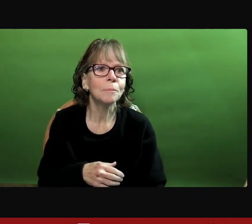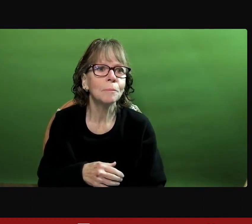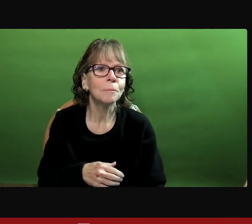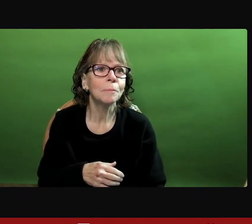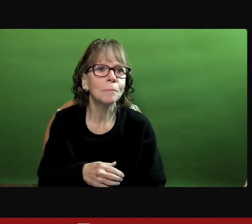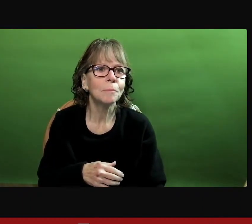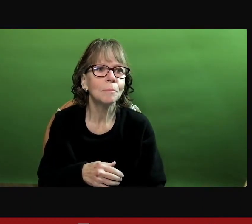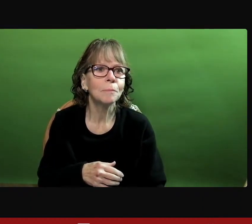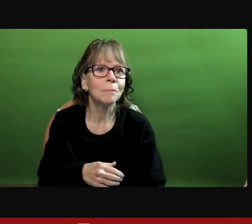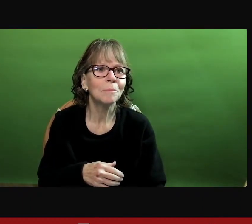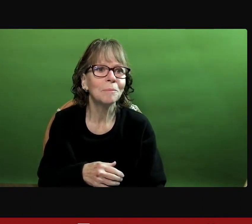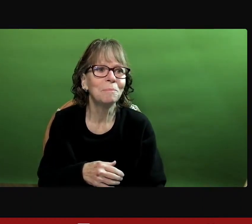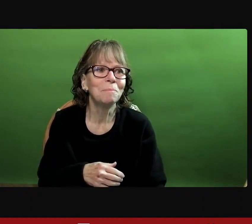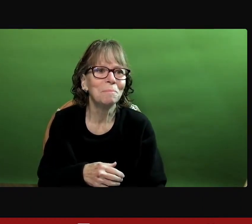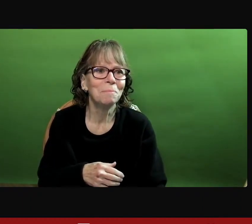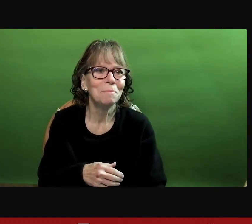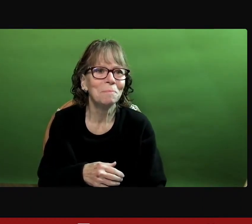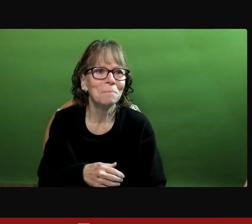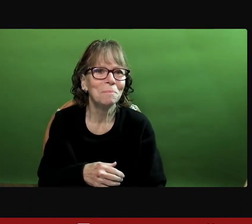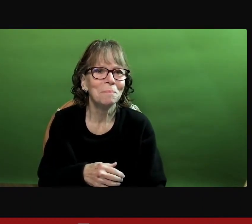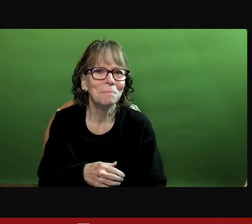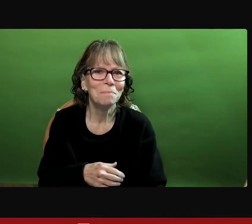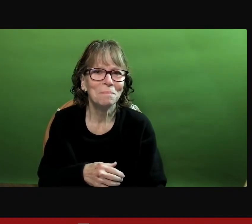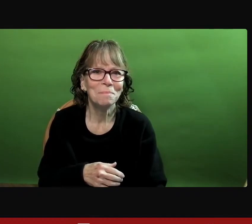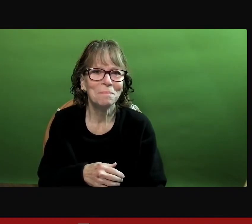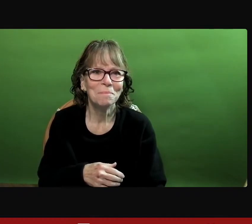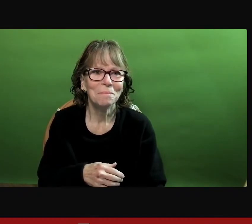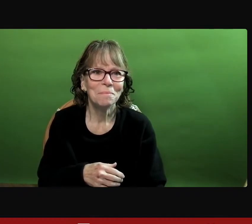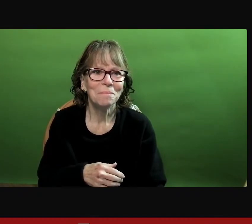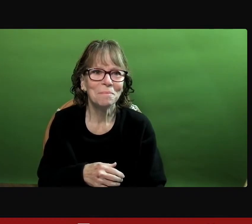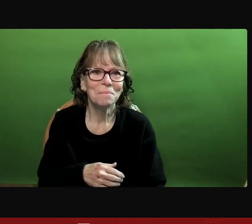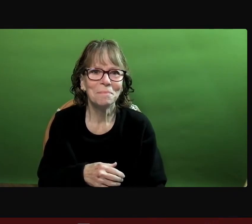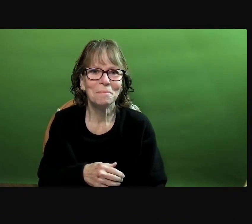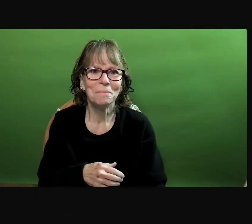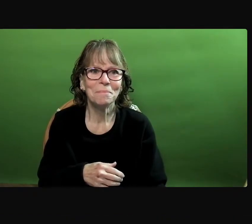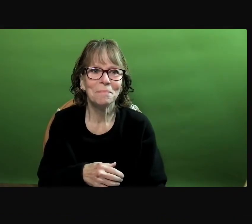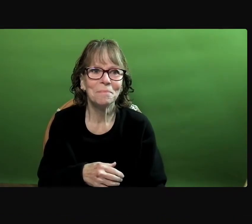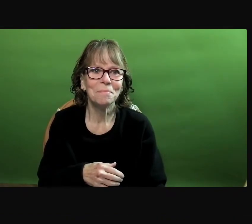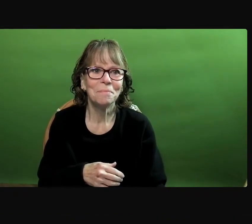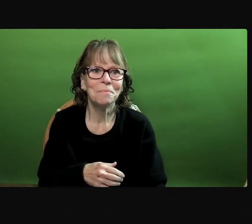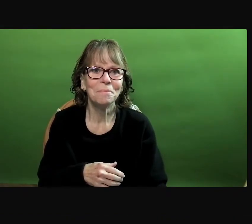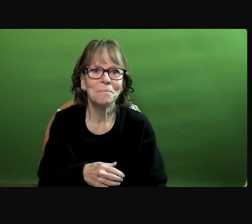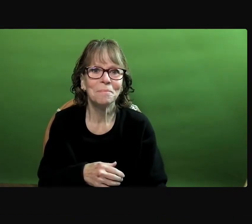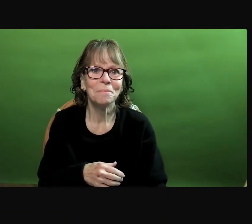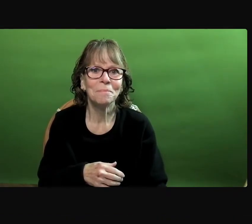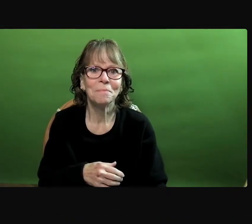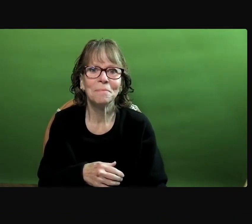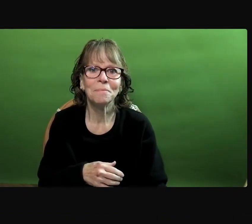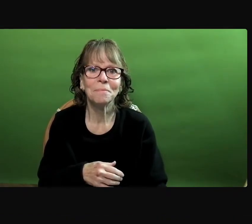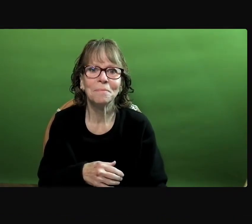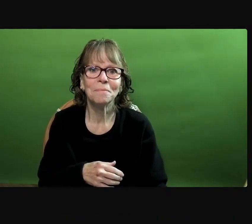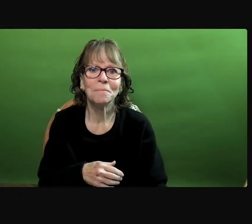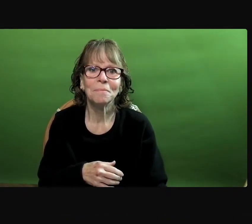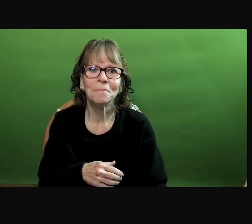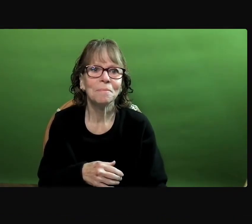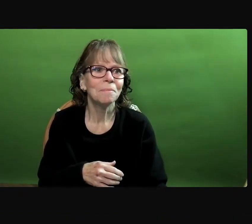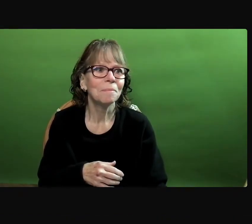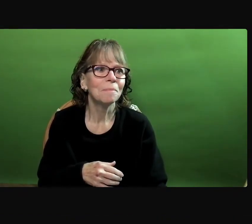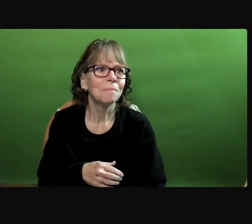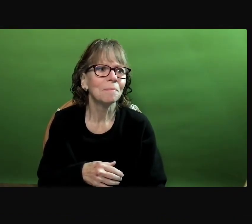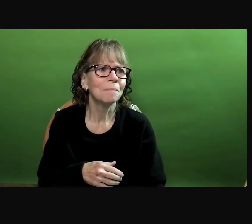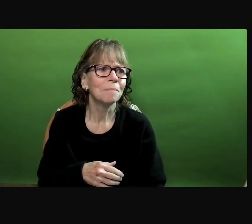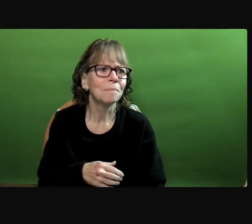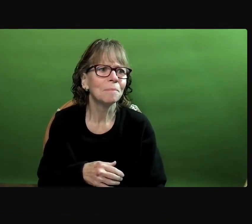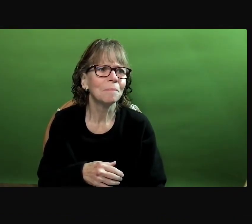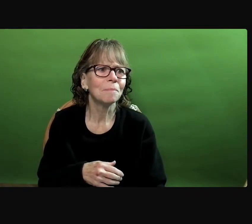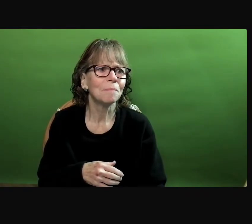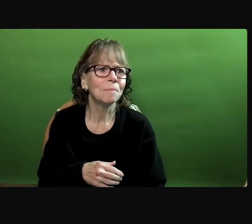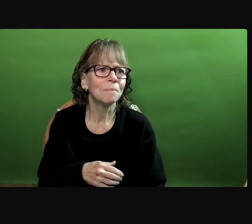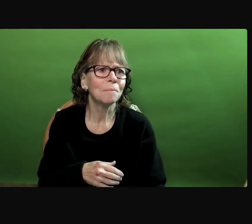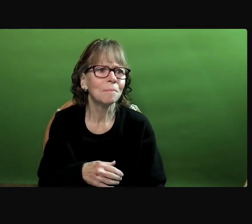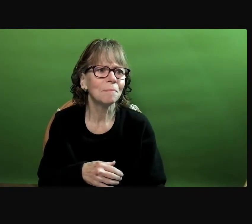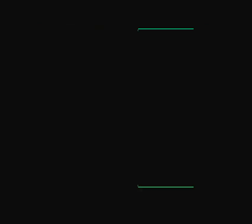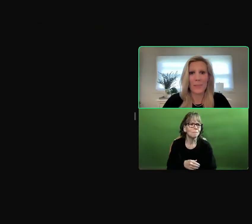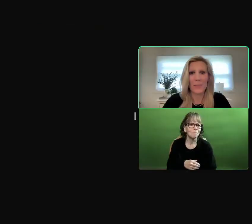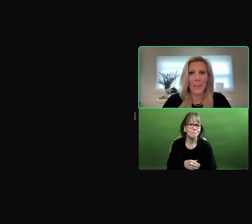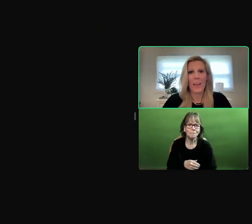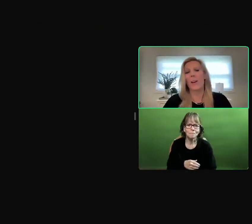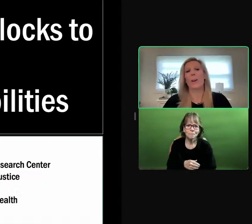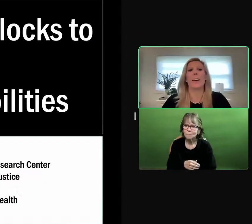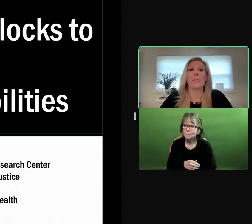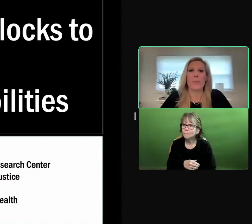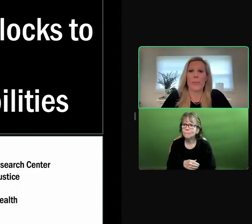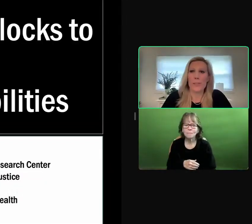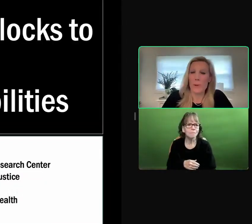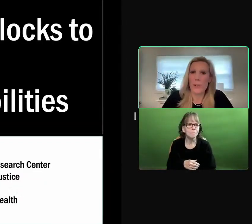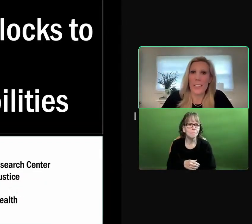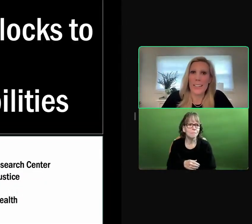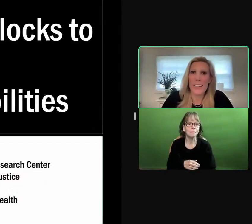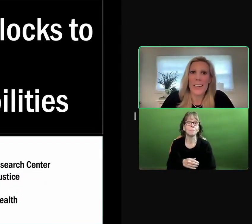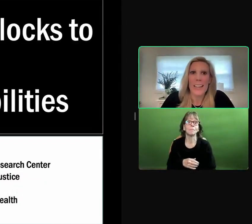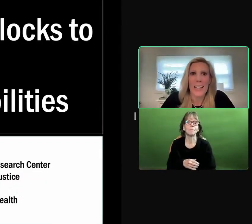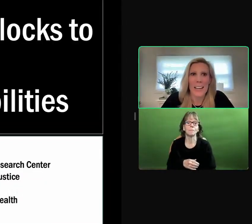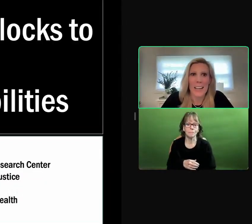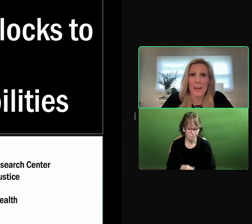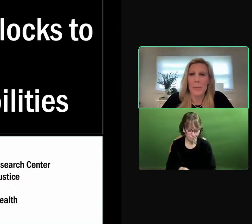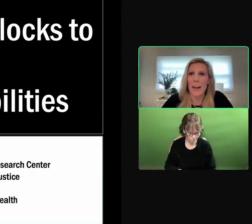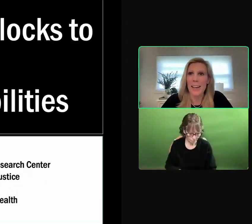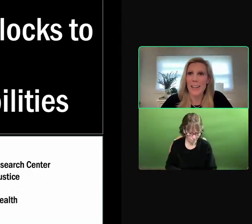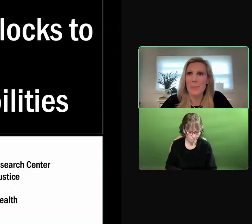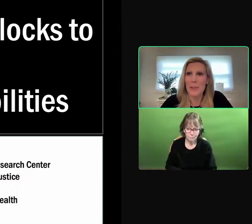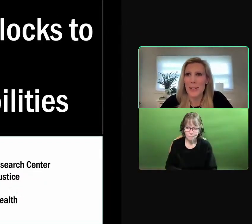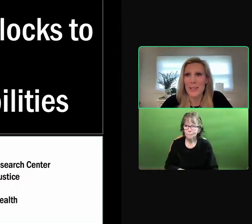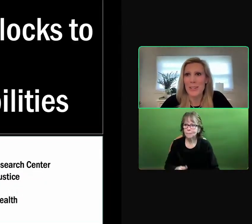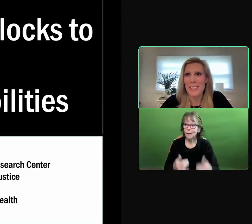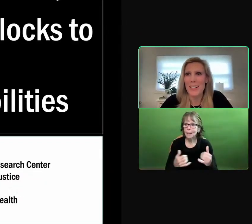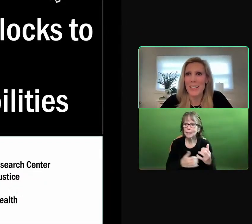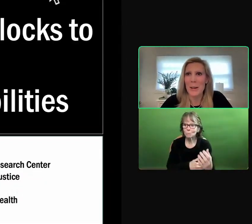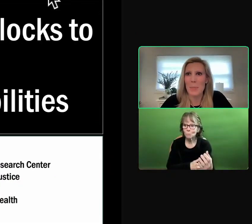now it's not working, okay. Okay, so this morning, I am going to be talking